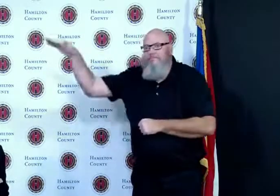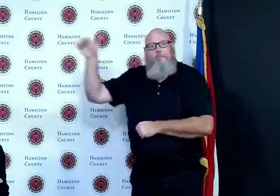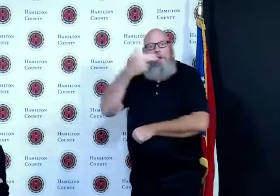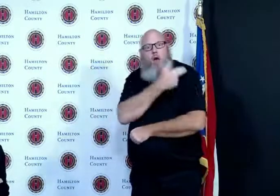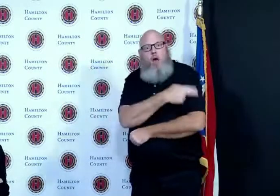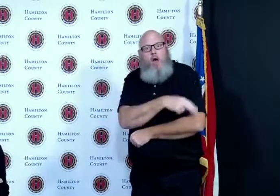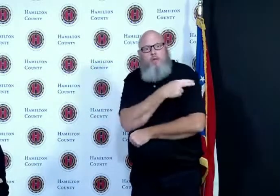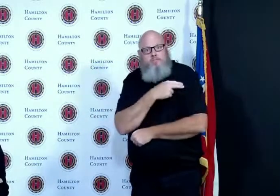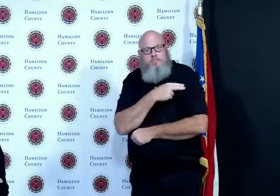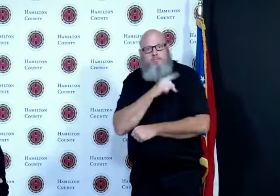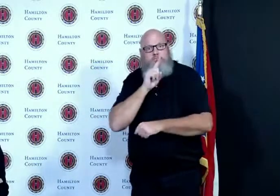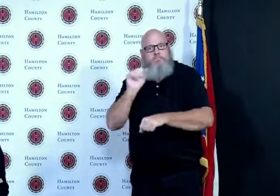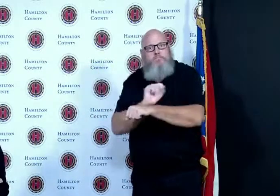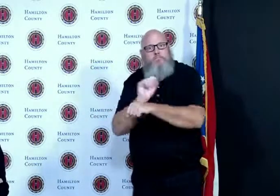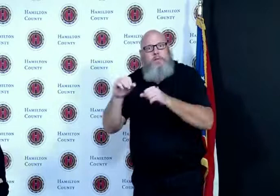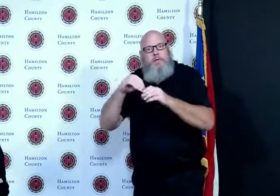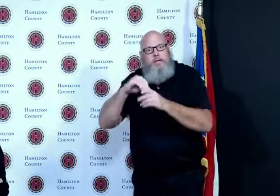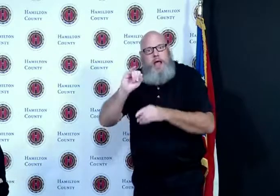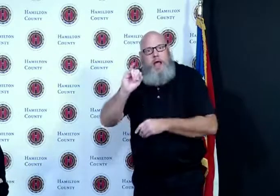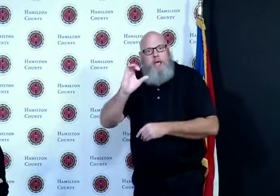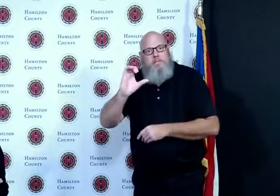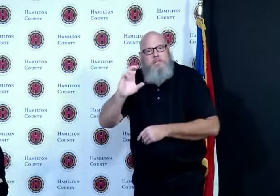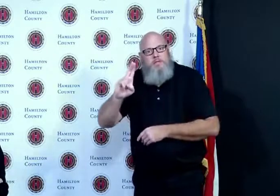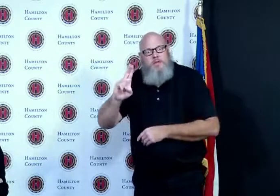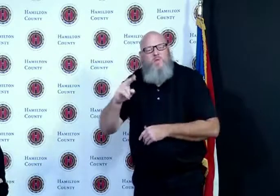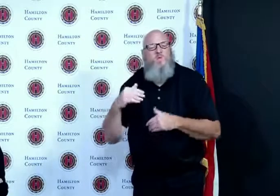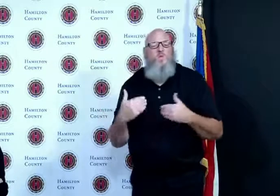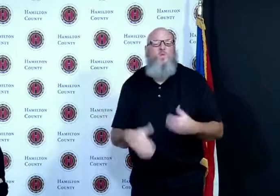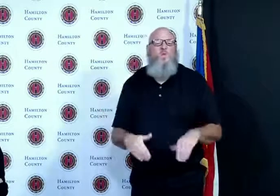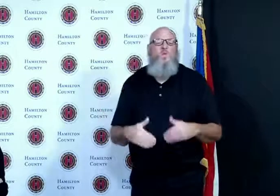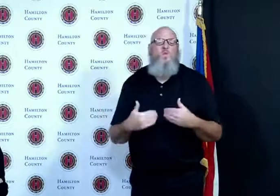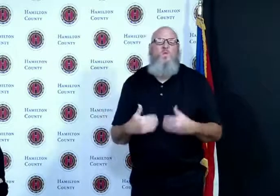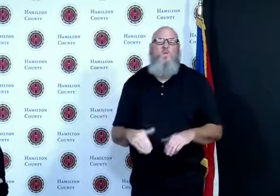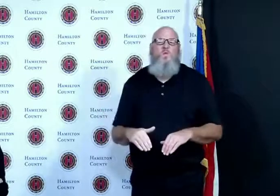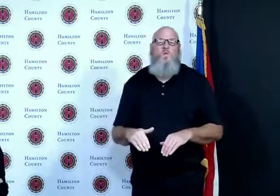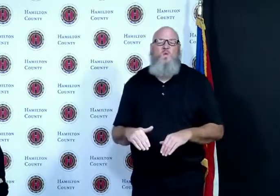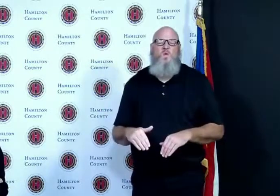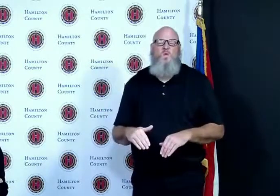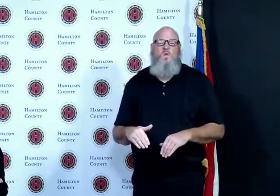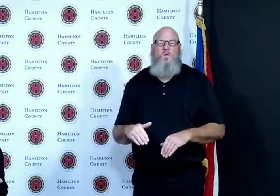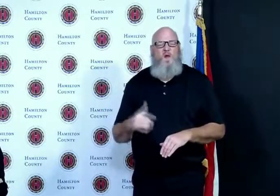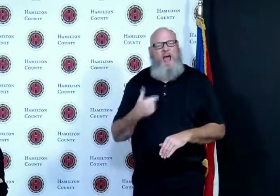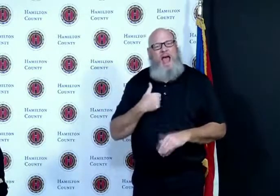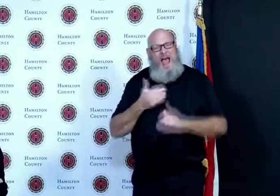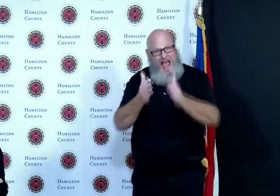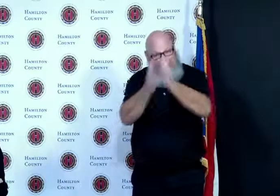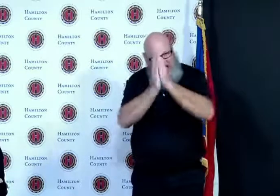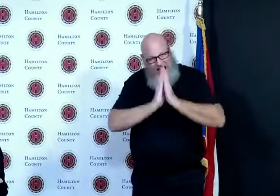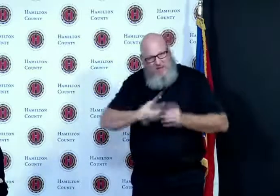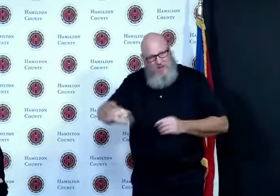and wash your hands the one new piece triggered by the purple designation and it's not so new to